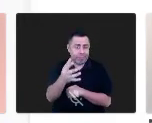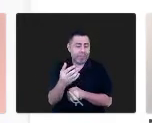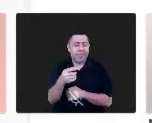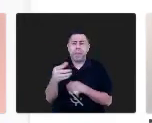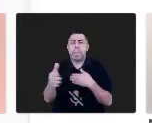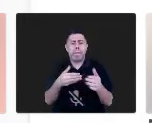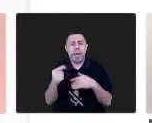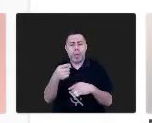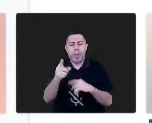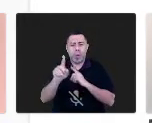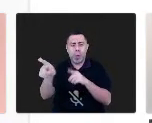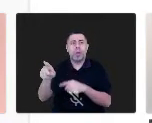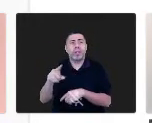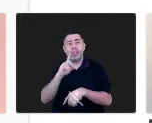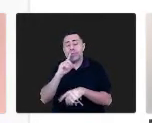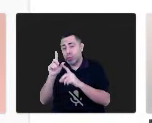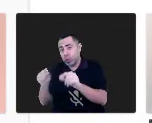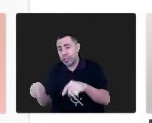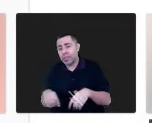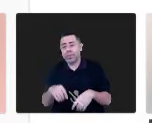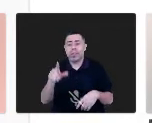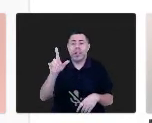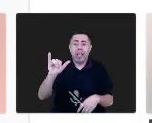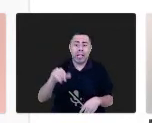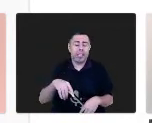a job here's the job i'm looking for i'm looking for customer success you know i've been doing nine